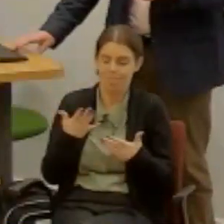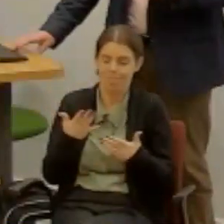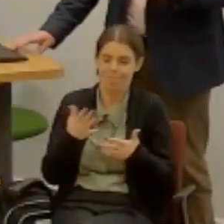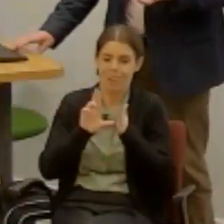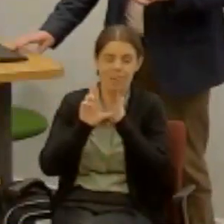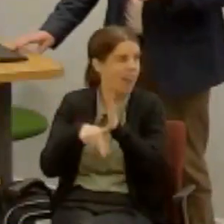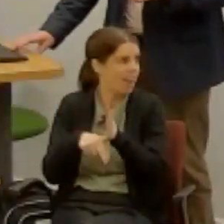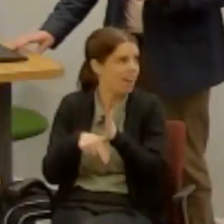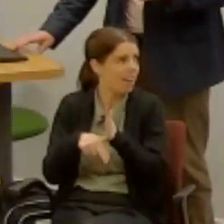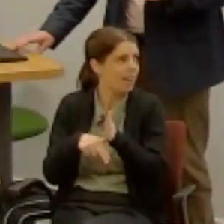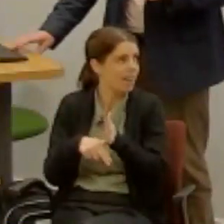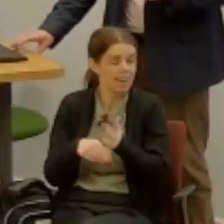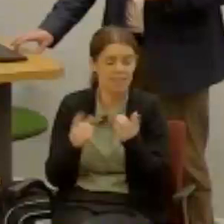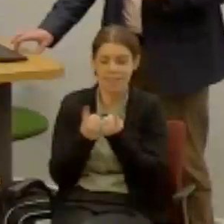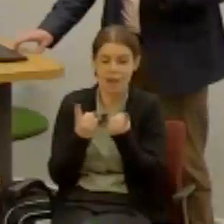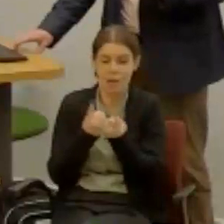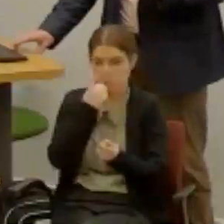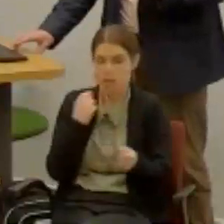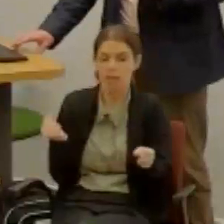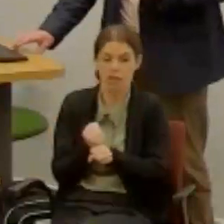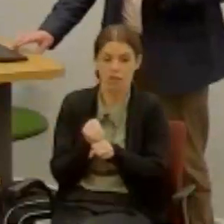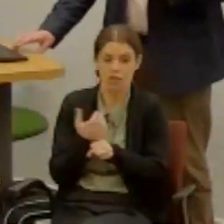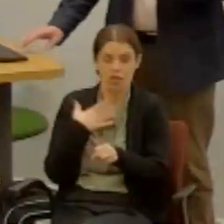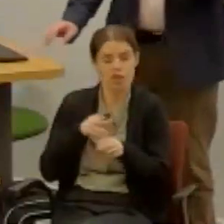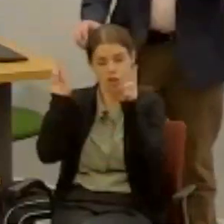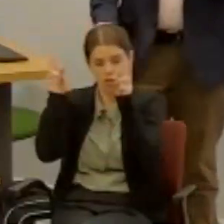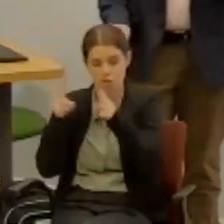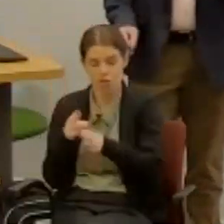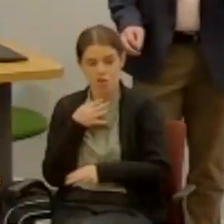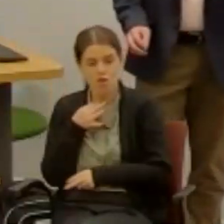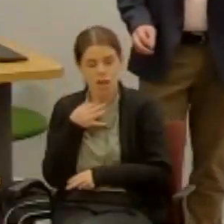But we can do to try reduce the risk. Why is this important?